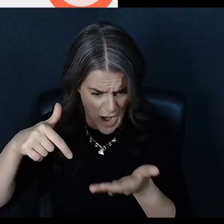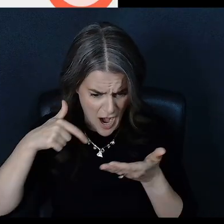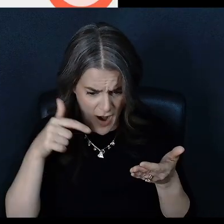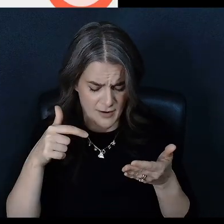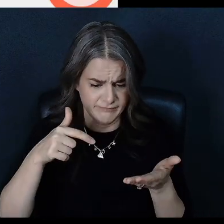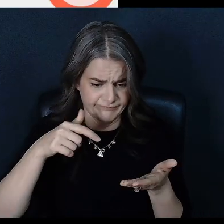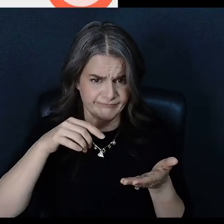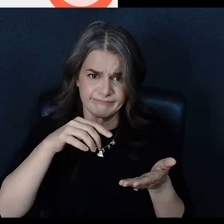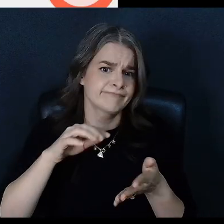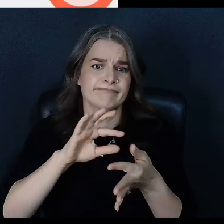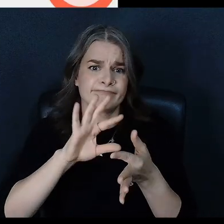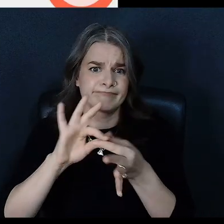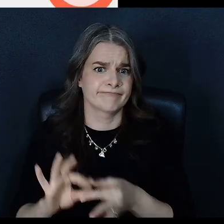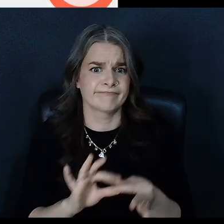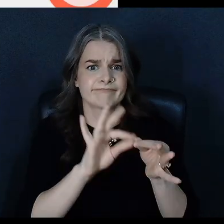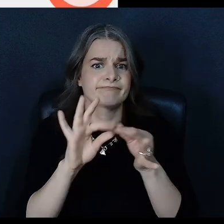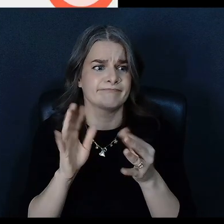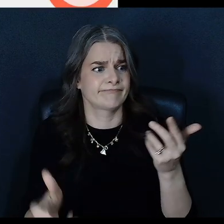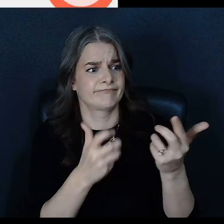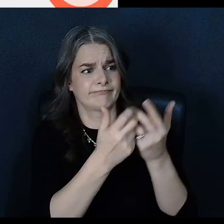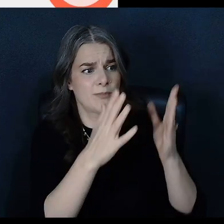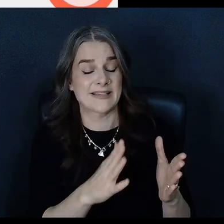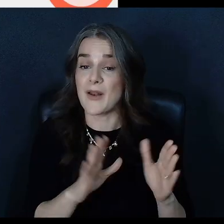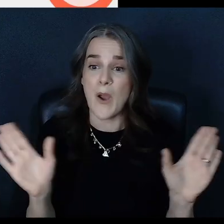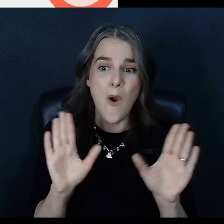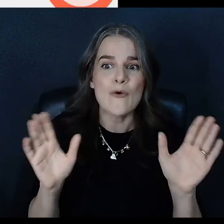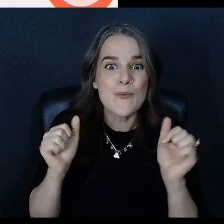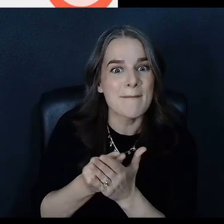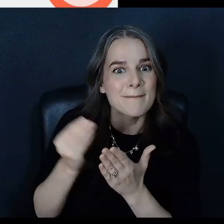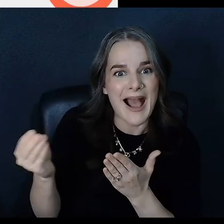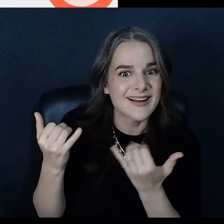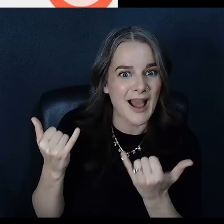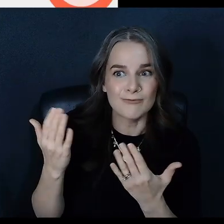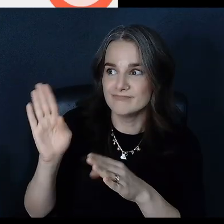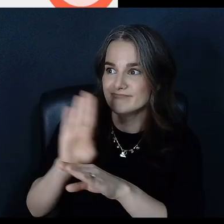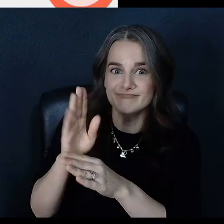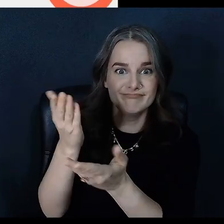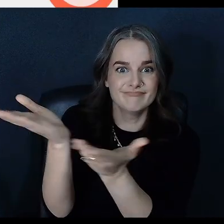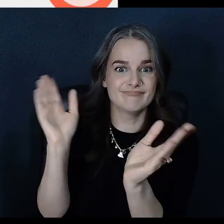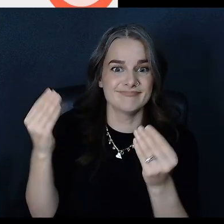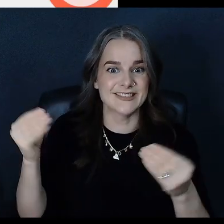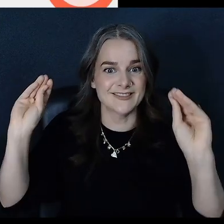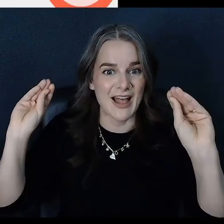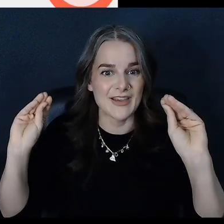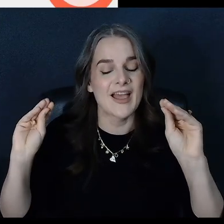You can purchase these items, and they are controllers that allow you to customize them for whatever somebody needs.